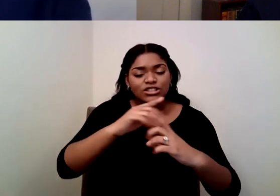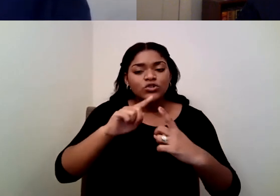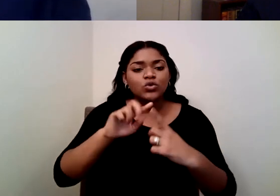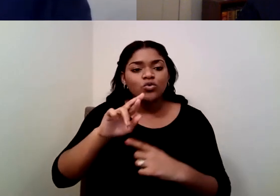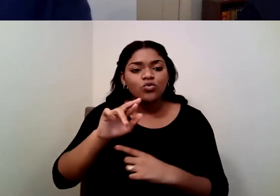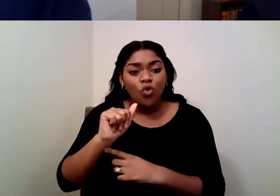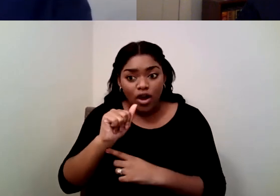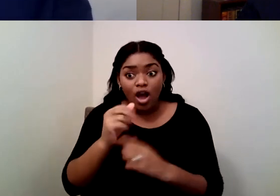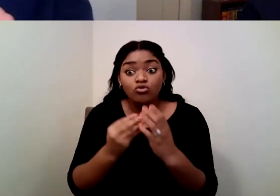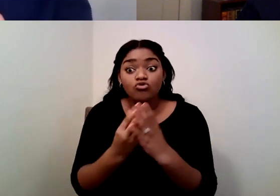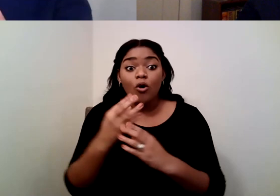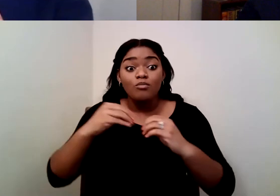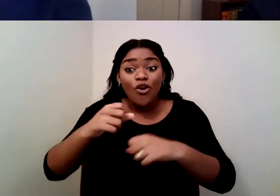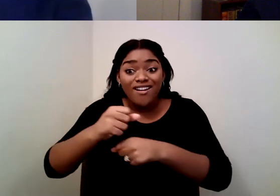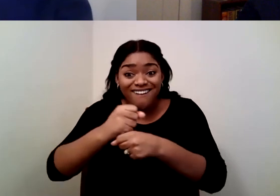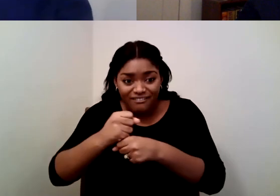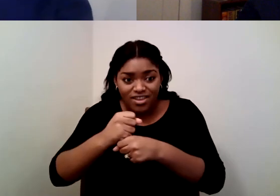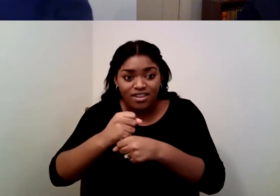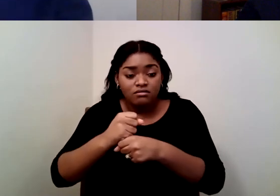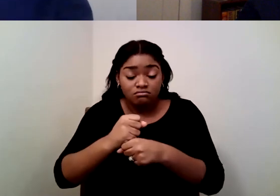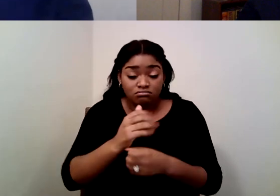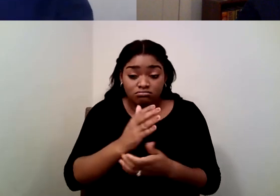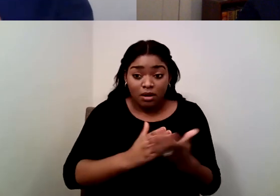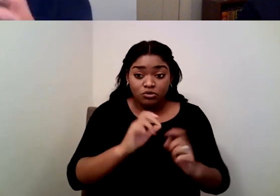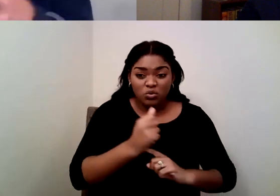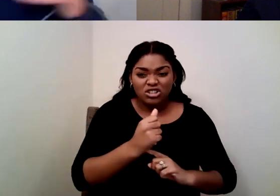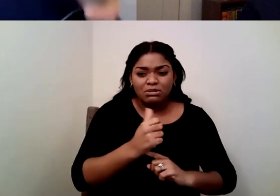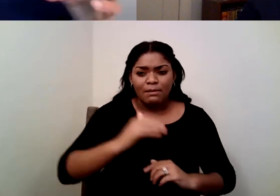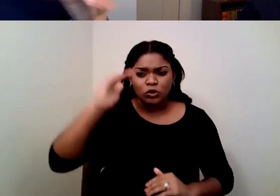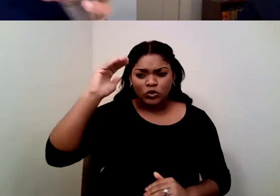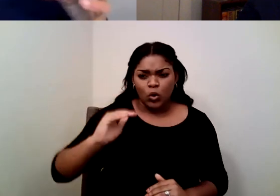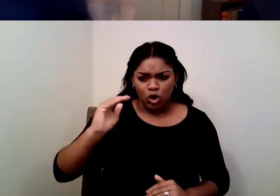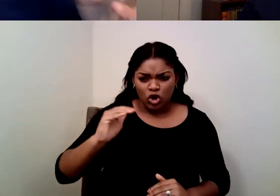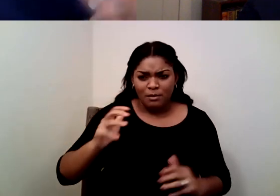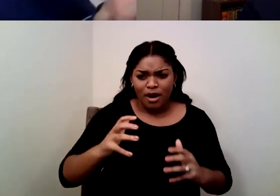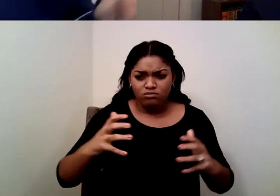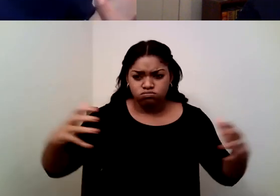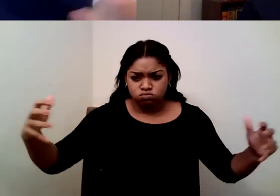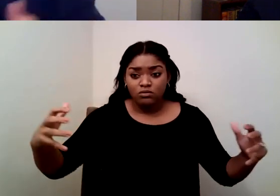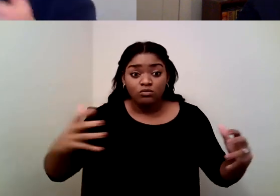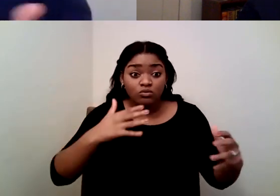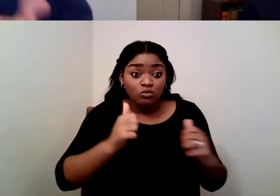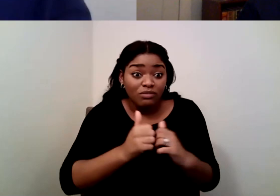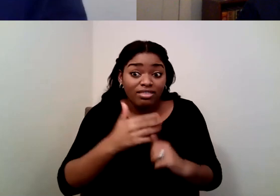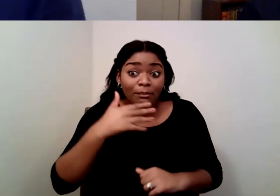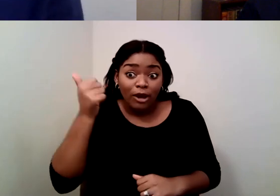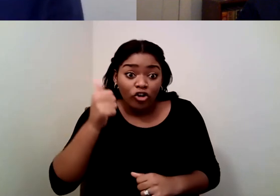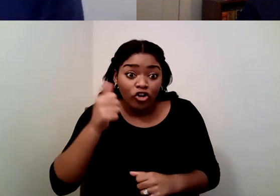grow more coffee, in some cases they don't grow as tall, they grow bushier with better coffee and that is the kind of advancement that is